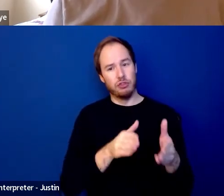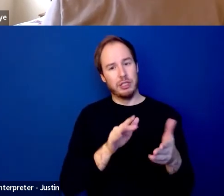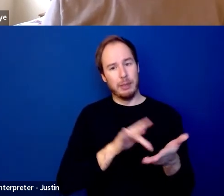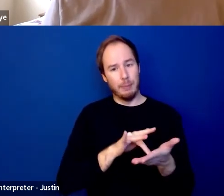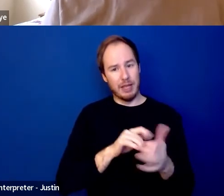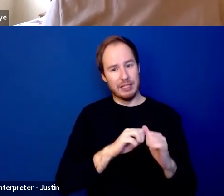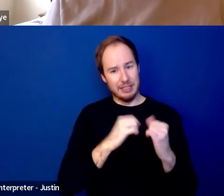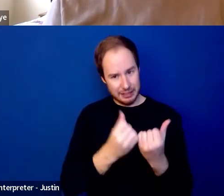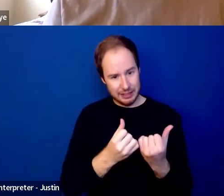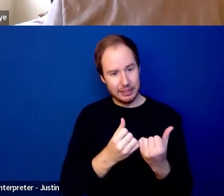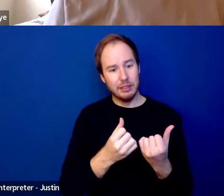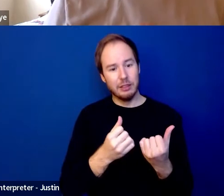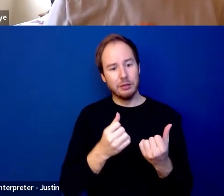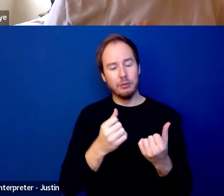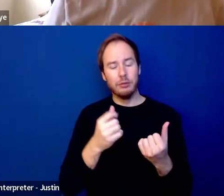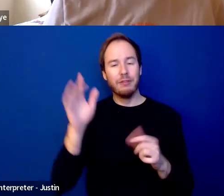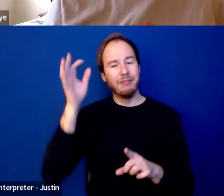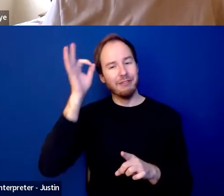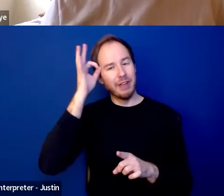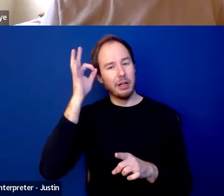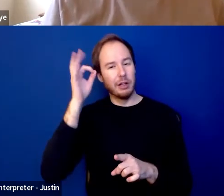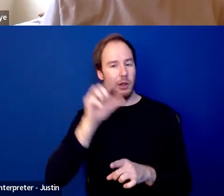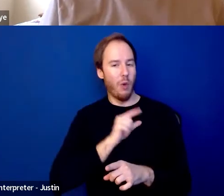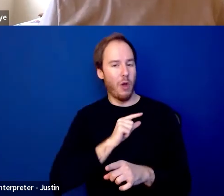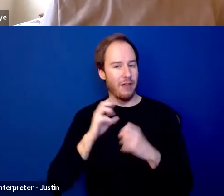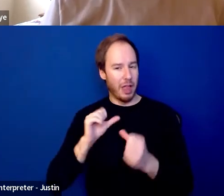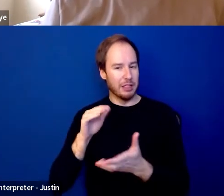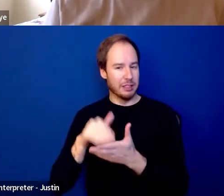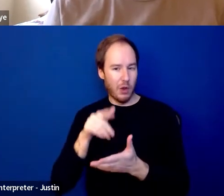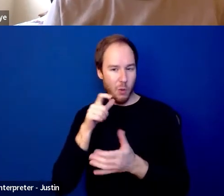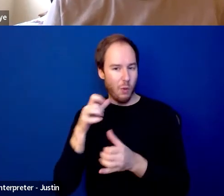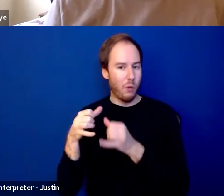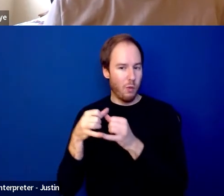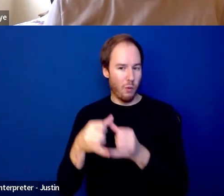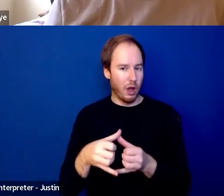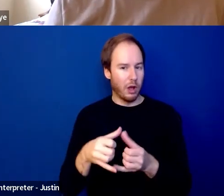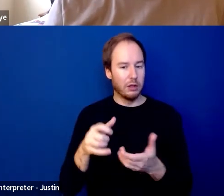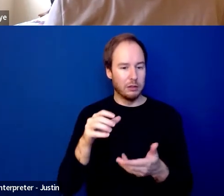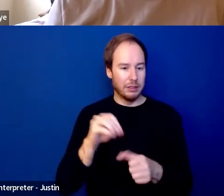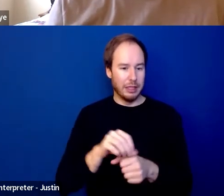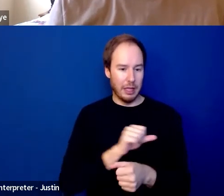through a federally qualified health center in Atlanta, Georgia for five years.